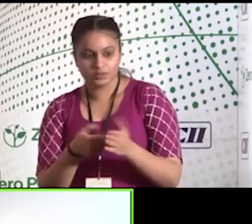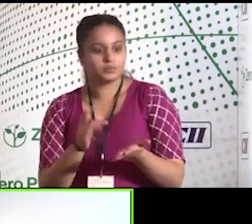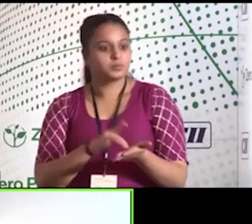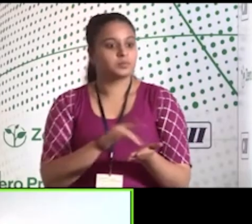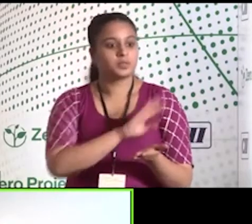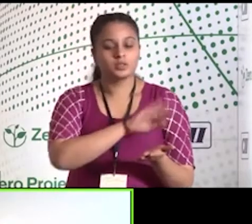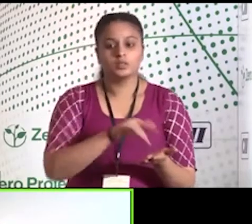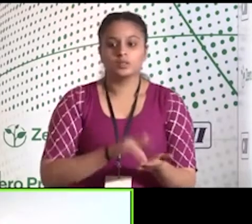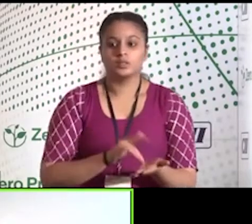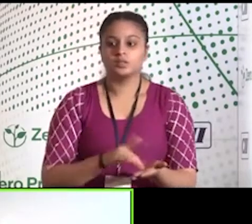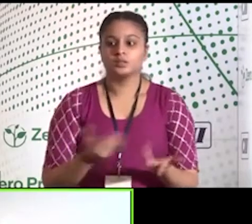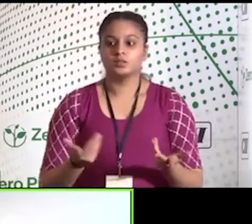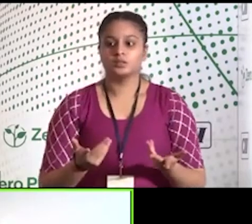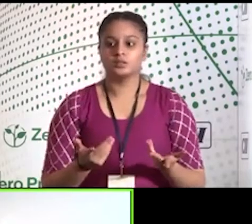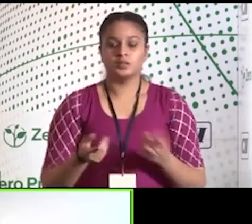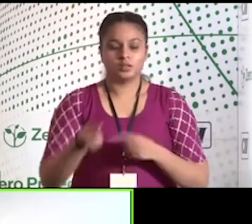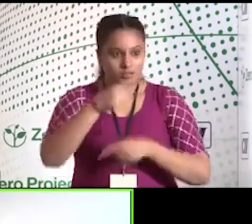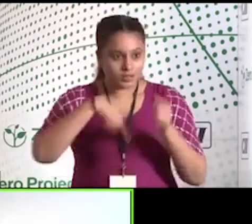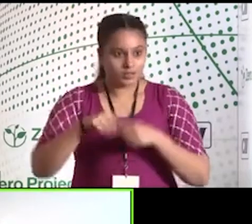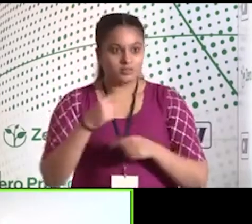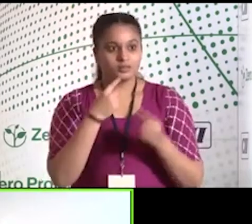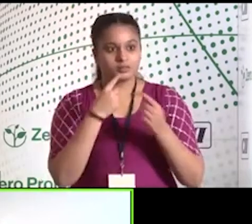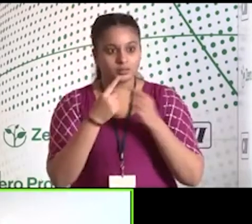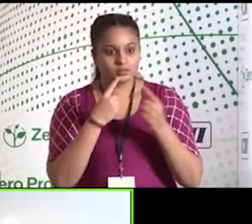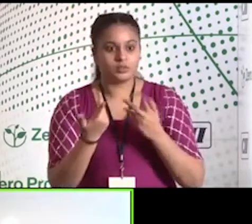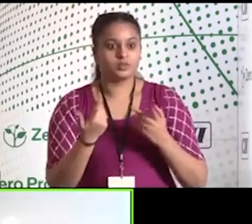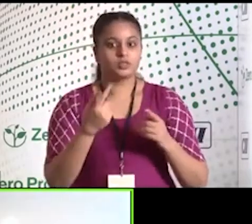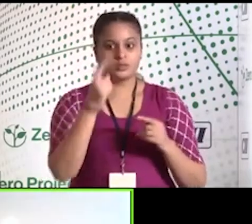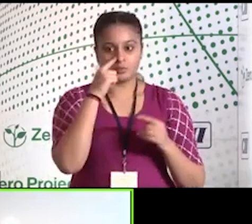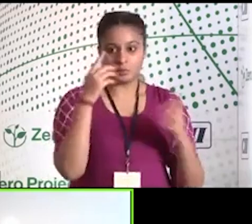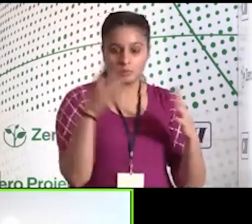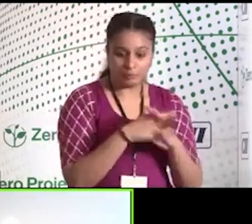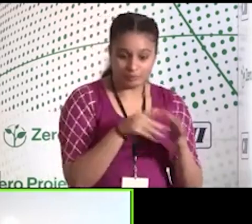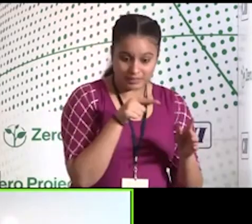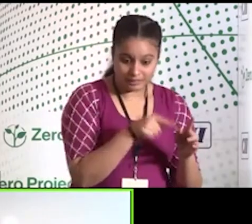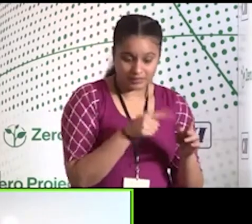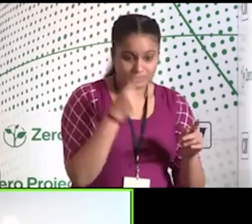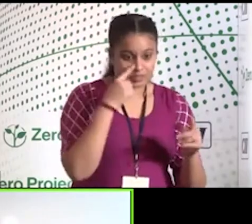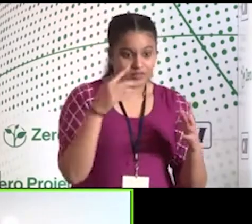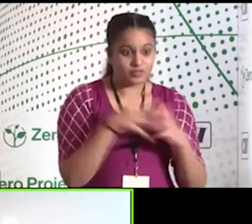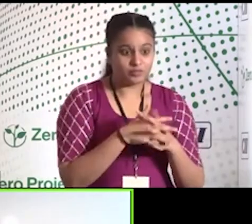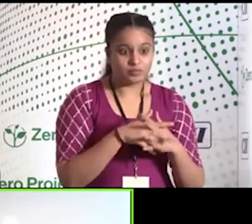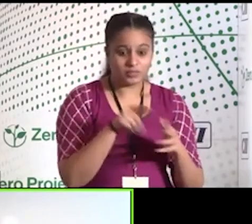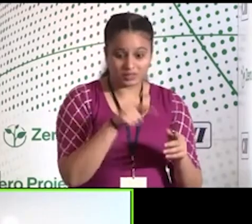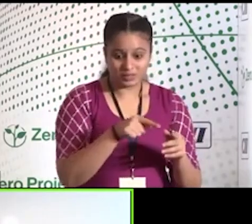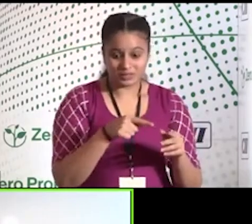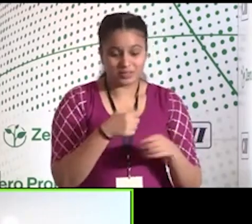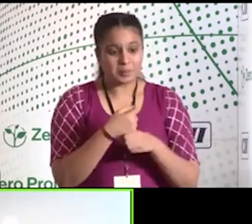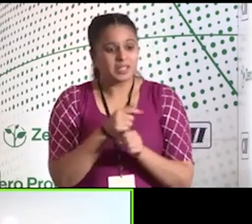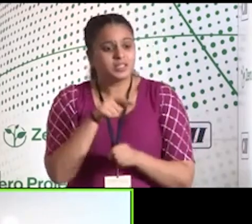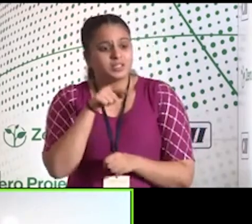And that's where we thought that in talking the women or getting the women on board and making them know as a front,